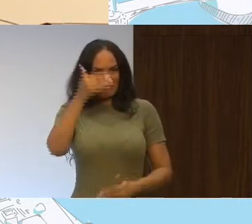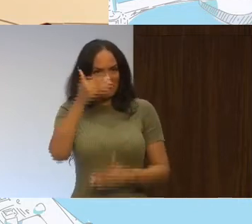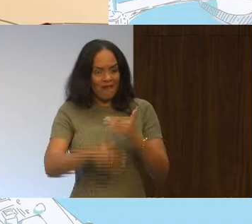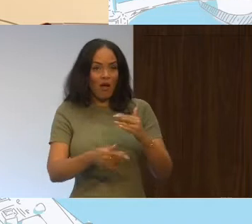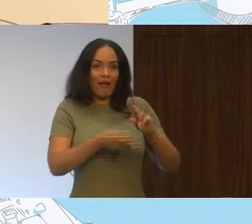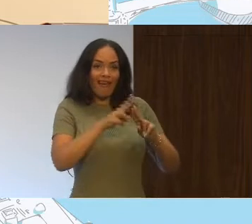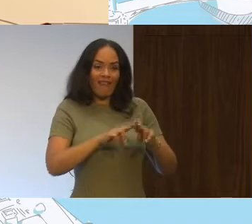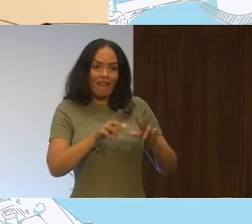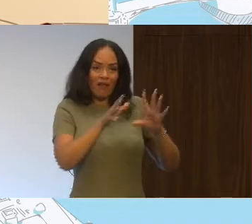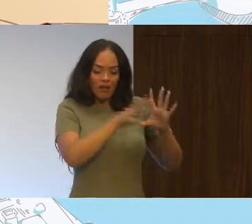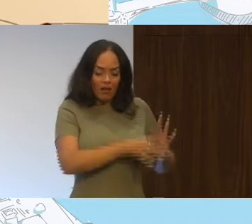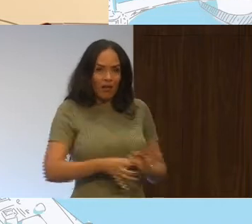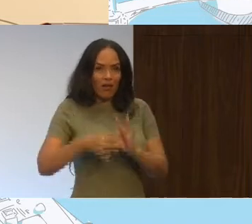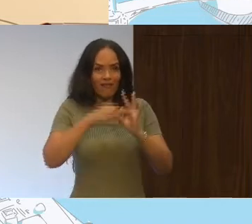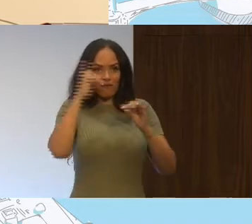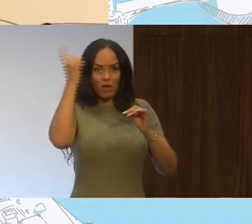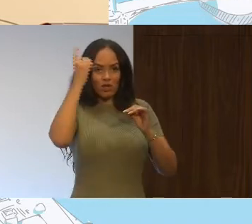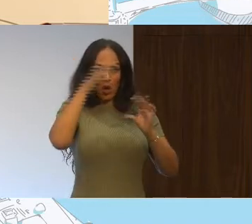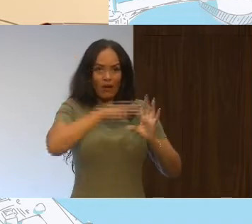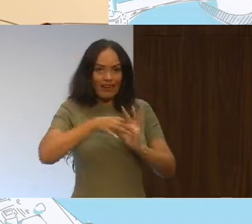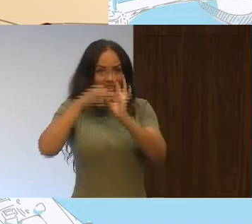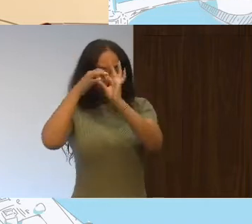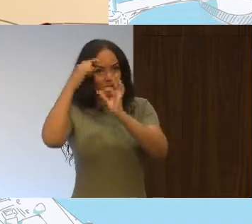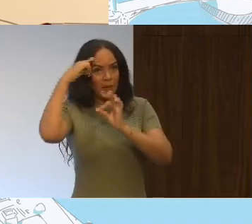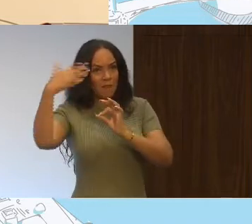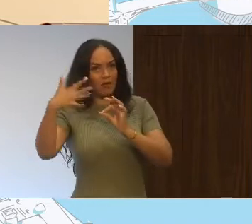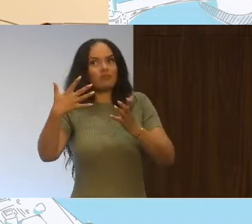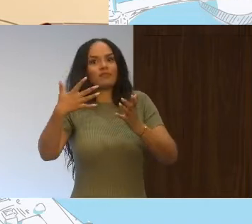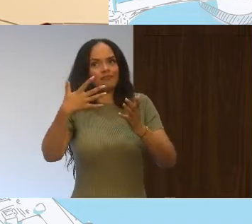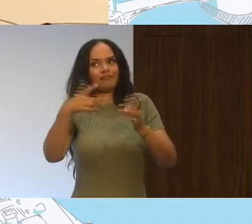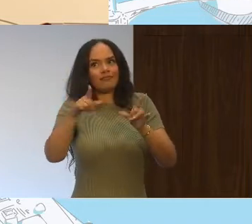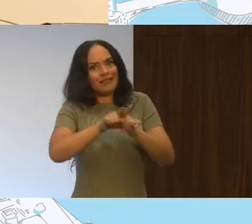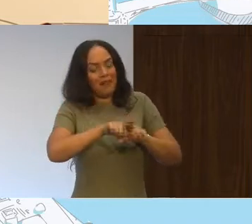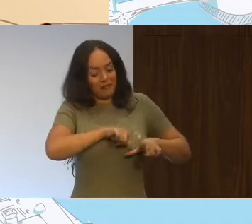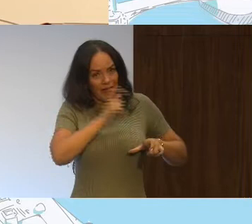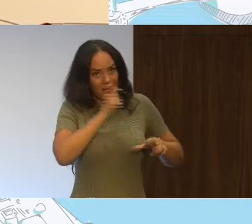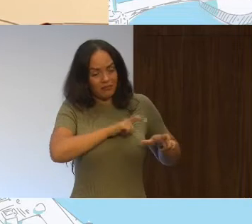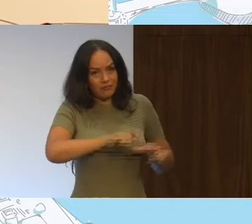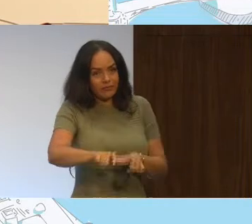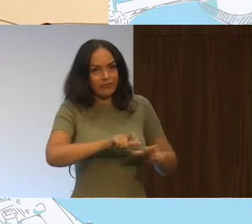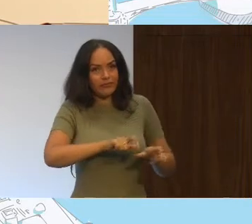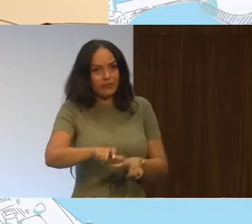it could perfectly be the case that they suffer of, of constant vertigo. Um, if it's not connected to headaches,